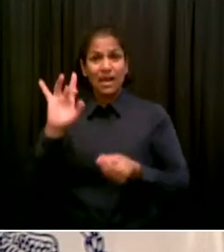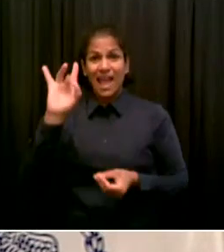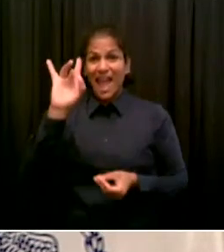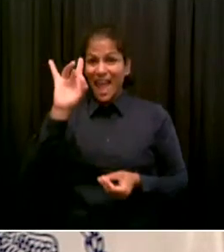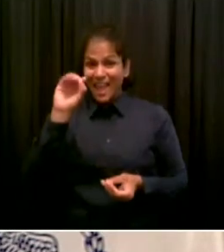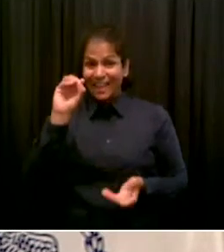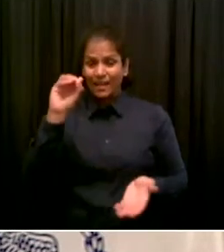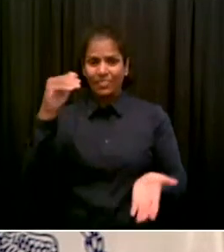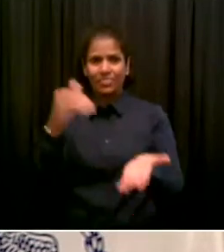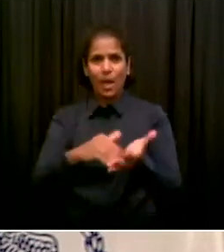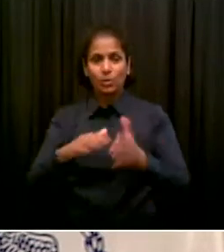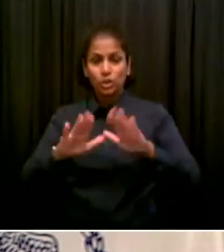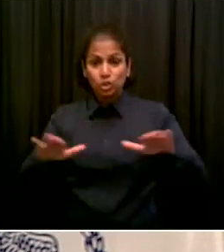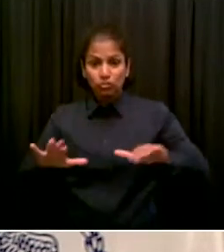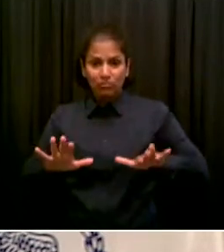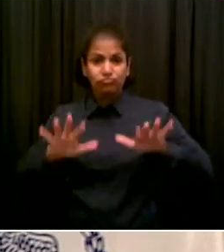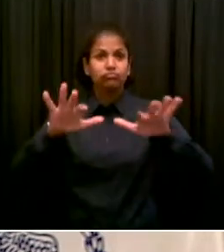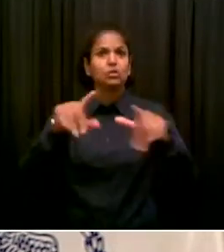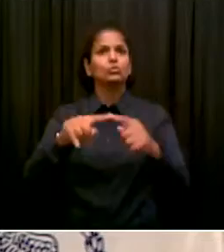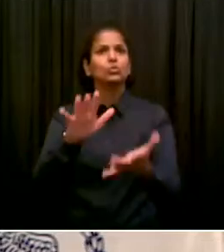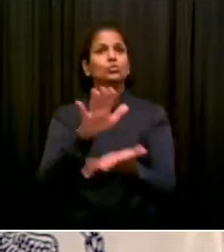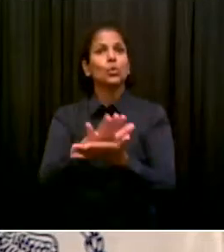THAT WOULD BE ABOUT 80,000 KIDS WHO WEREN'T THERE.